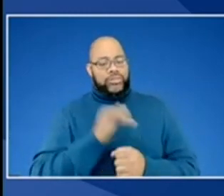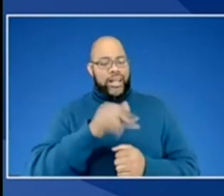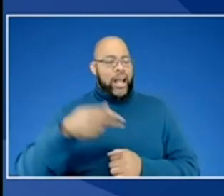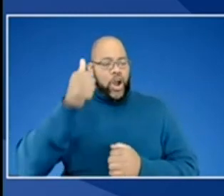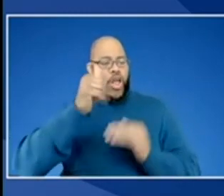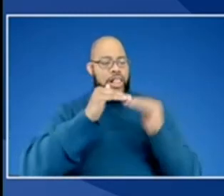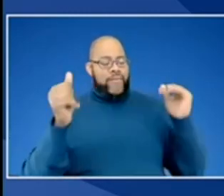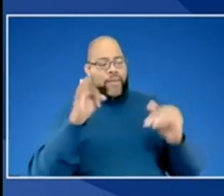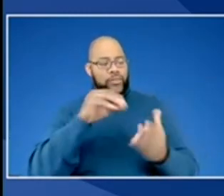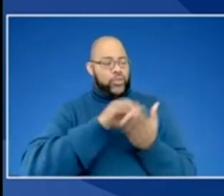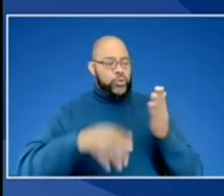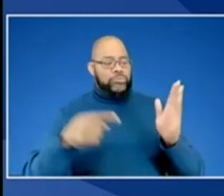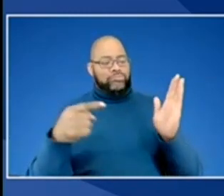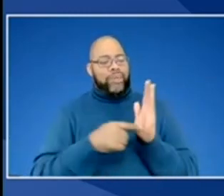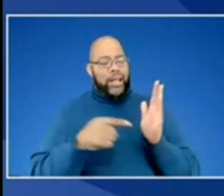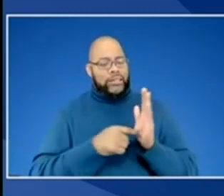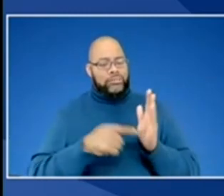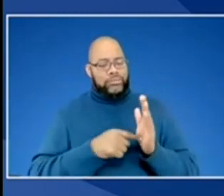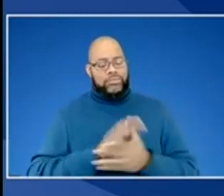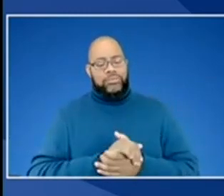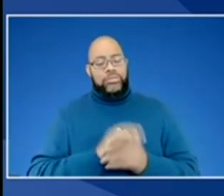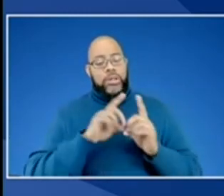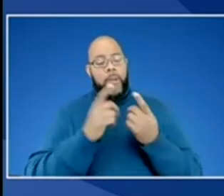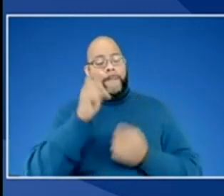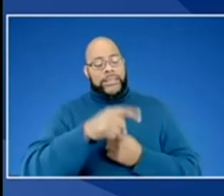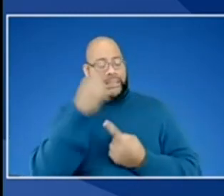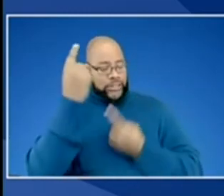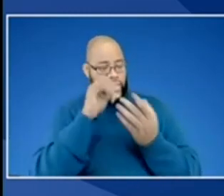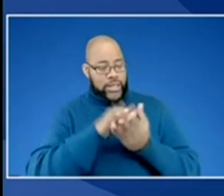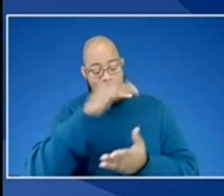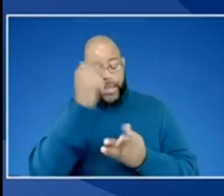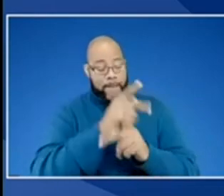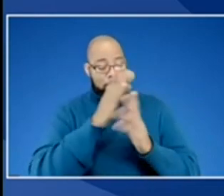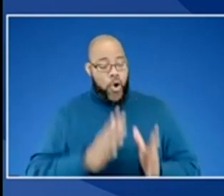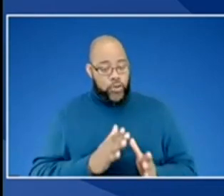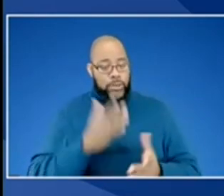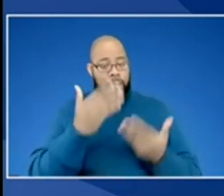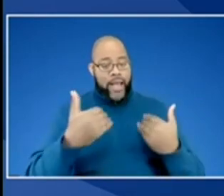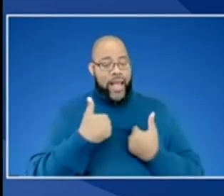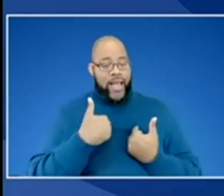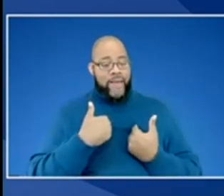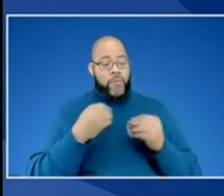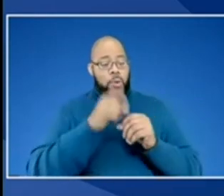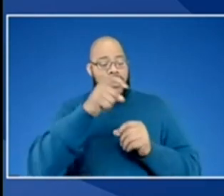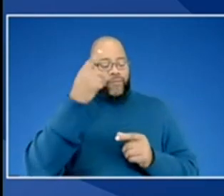student debt. The Department must consider that Black borrowers may have a greater need for debt relief, as they may be